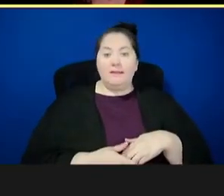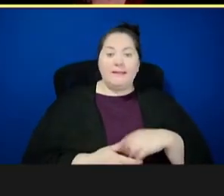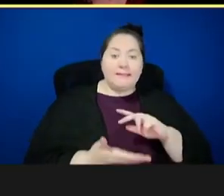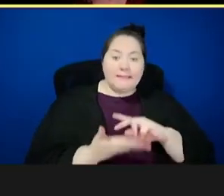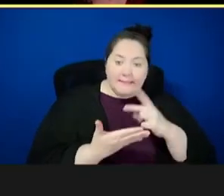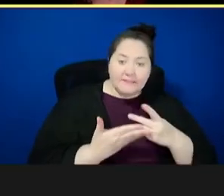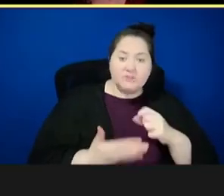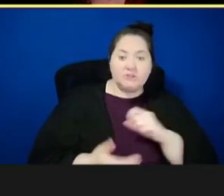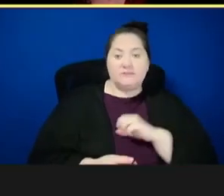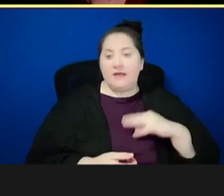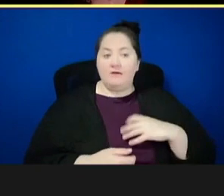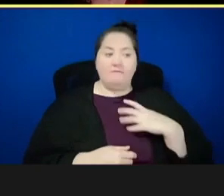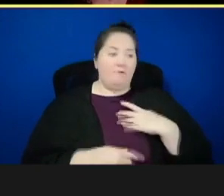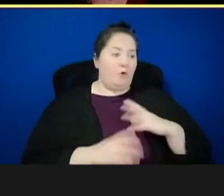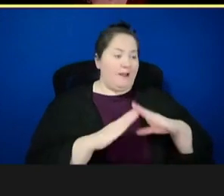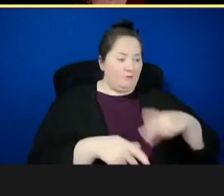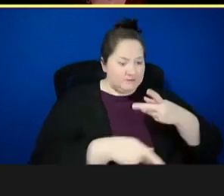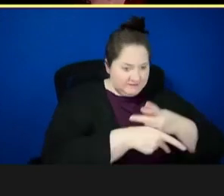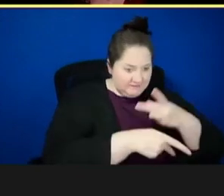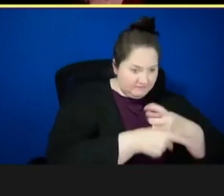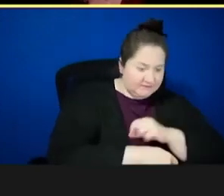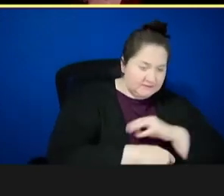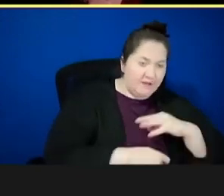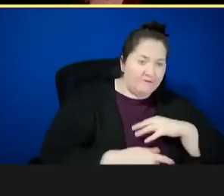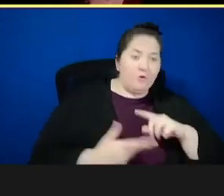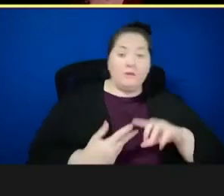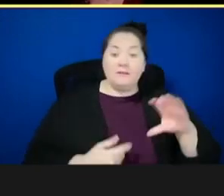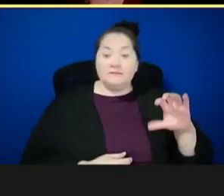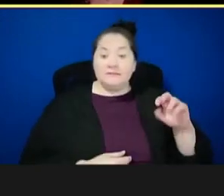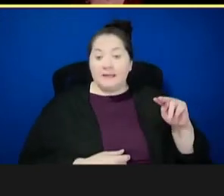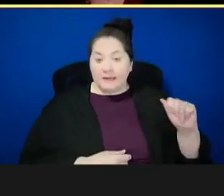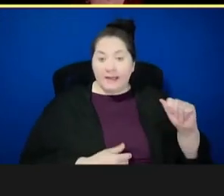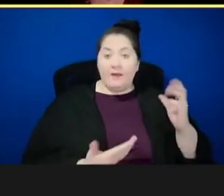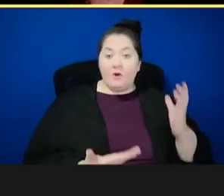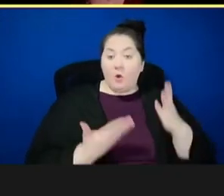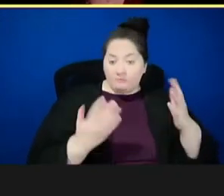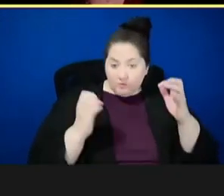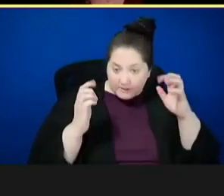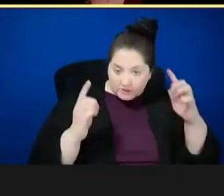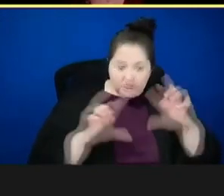housekeeping staff or the CNAs and offer education in cohorts -- and when they